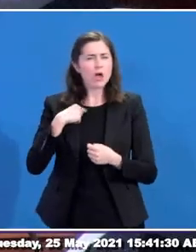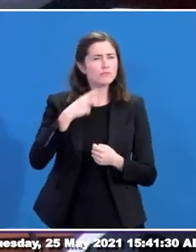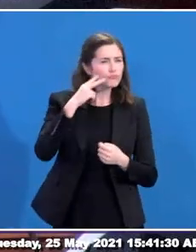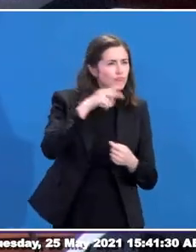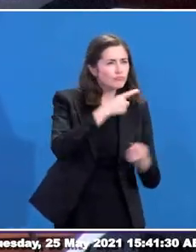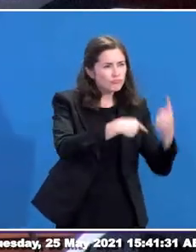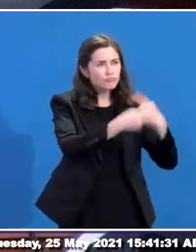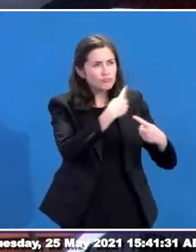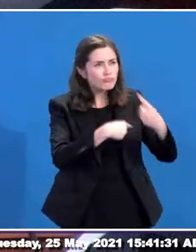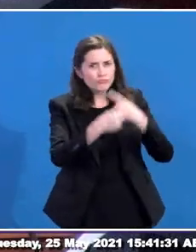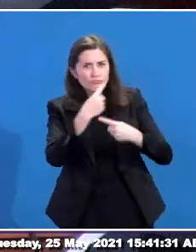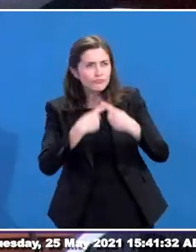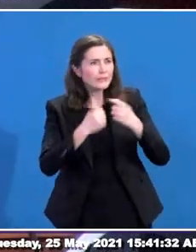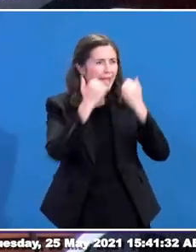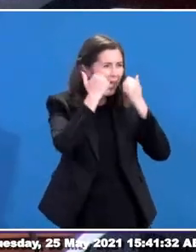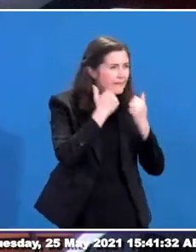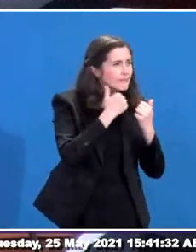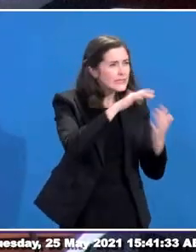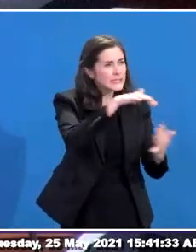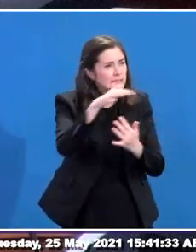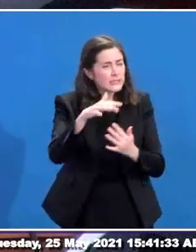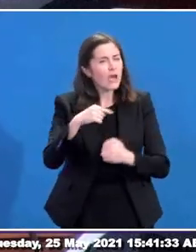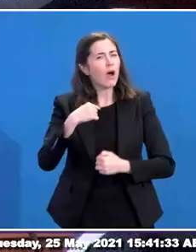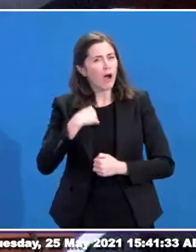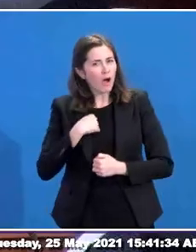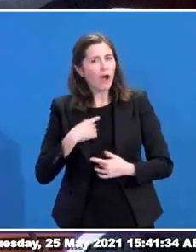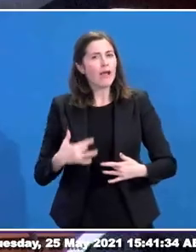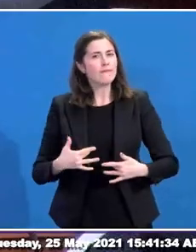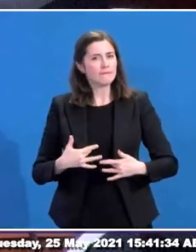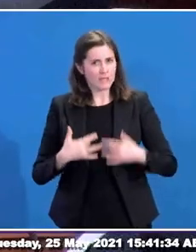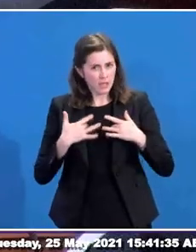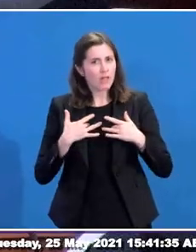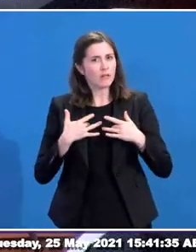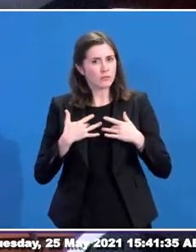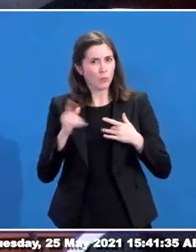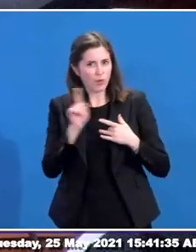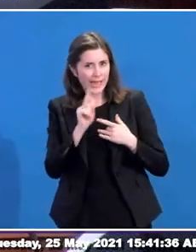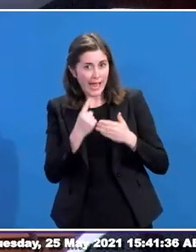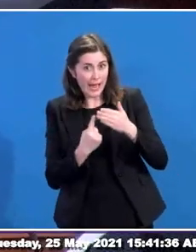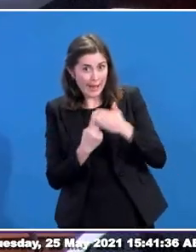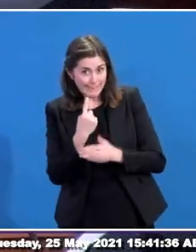my finding on the balance of probabilities is that the incidents did occur.